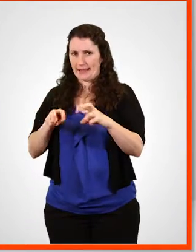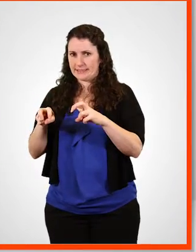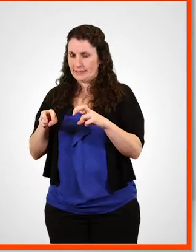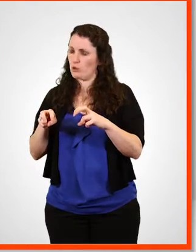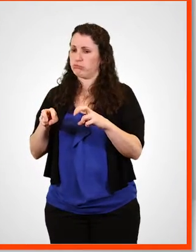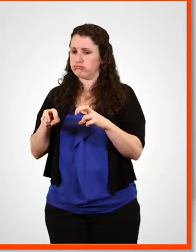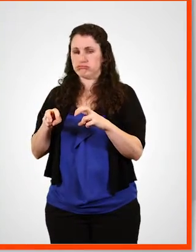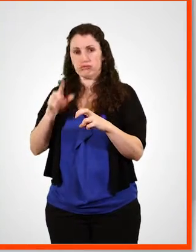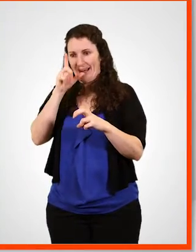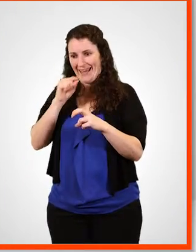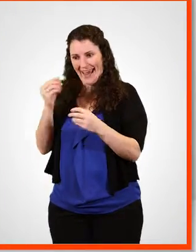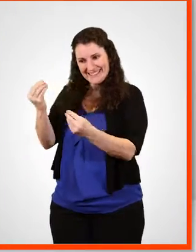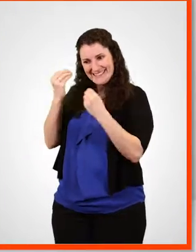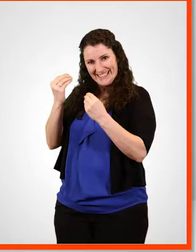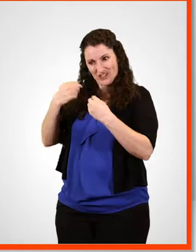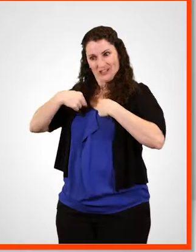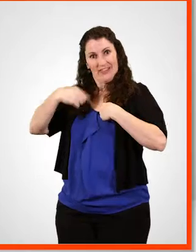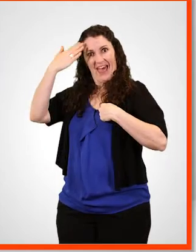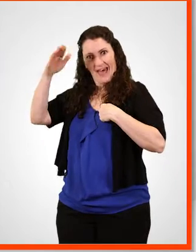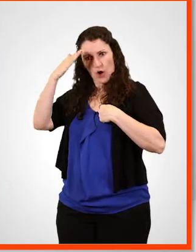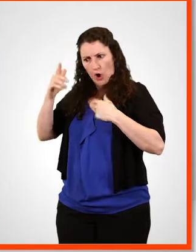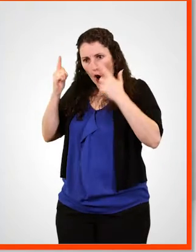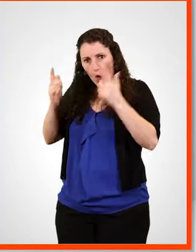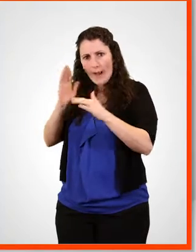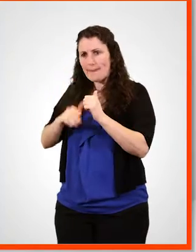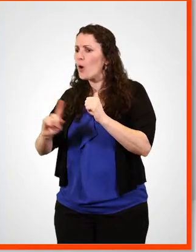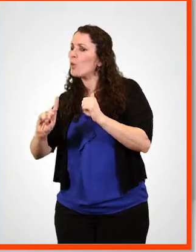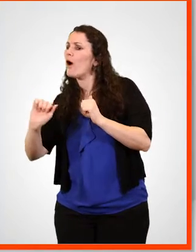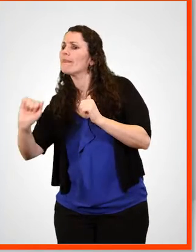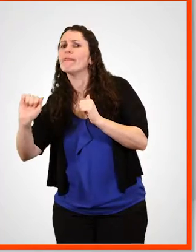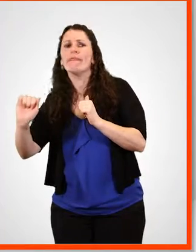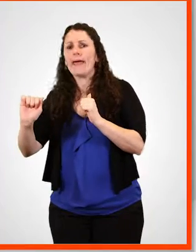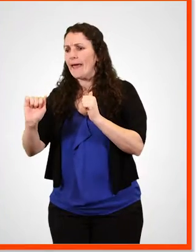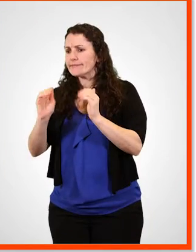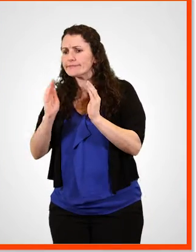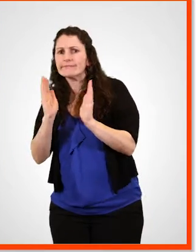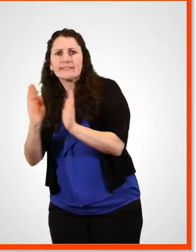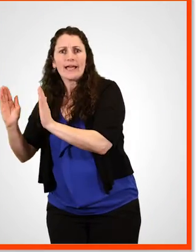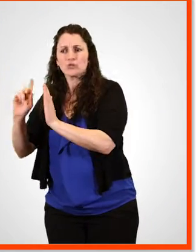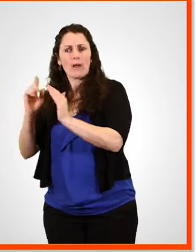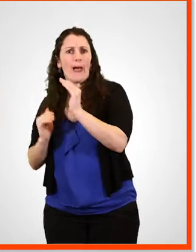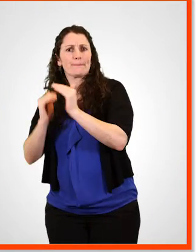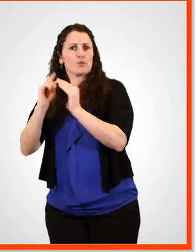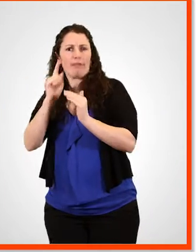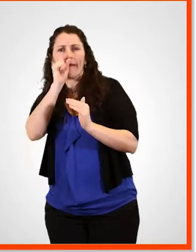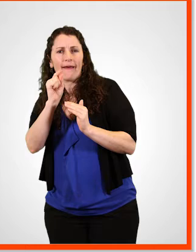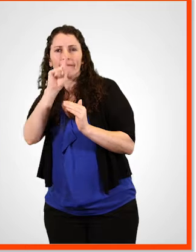as to whether a child has figured out how they can capture their talk in text. So what are children doing at this phase,